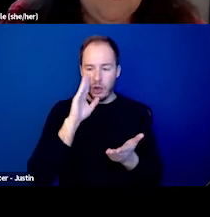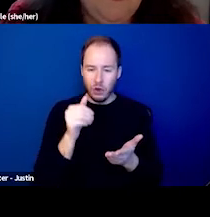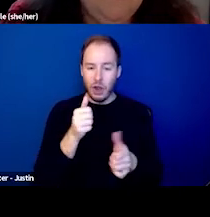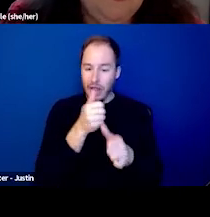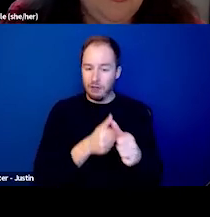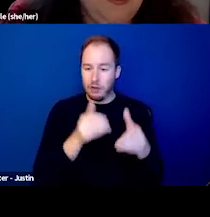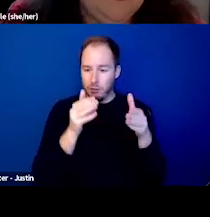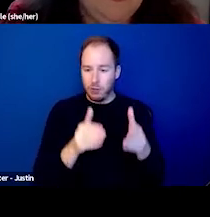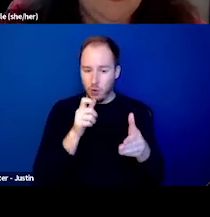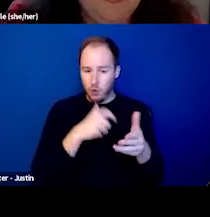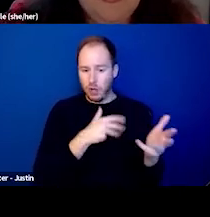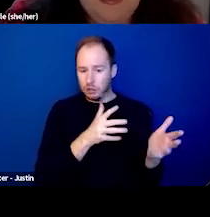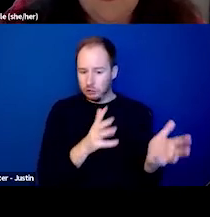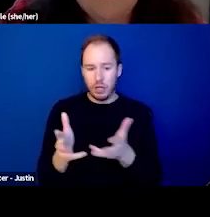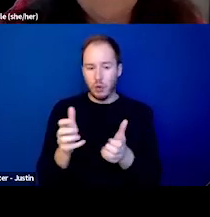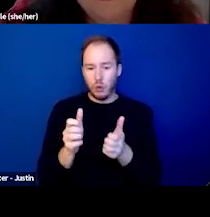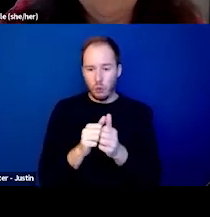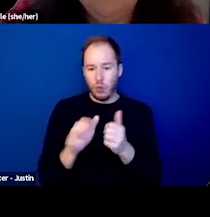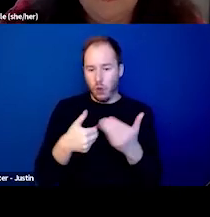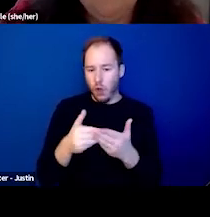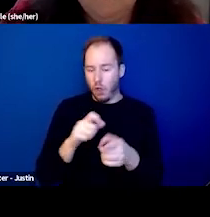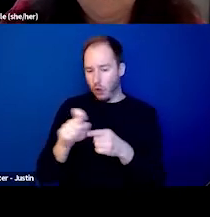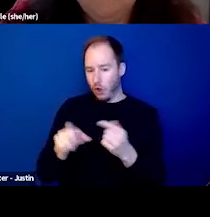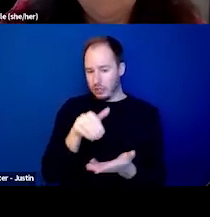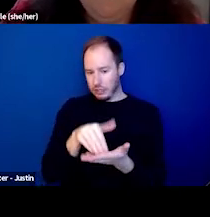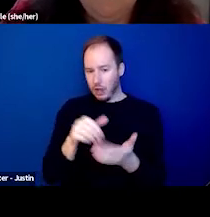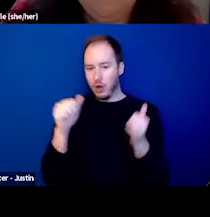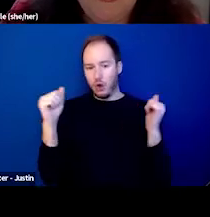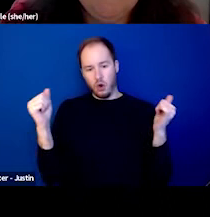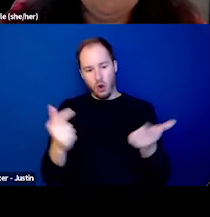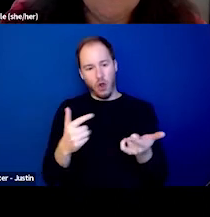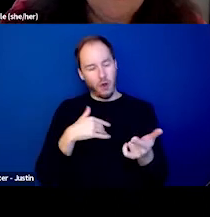at call centers across the across the country is kind of sitting in a similar space.